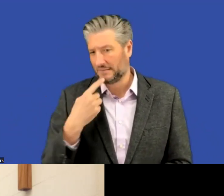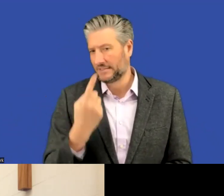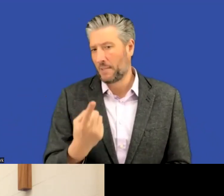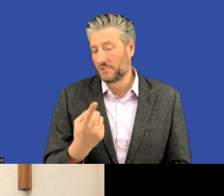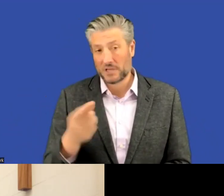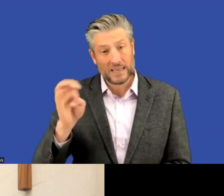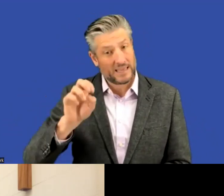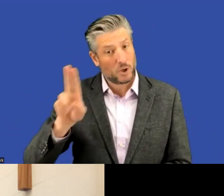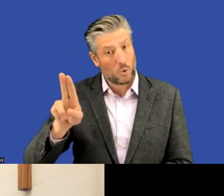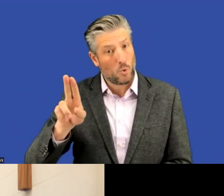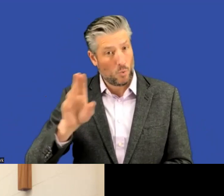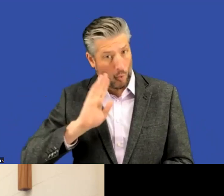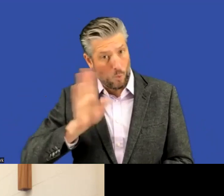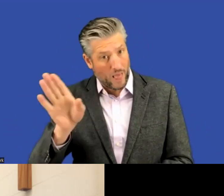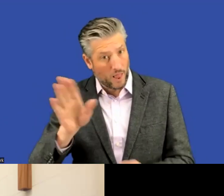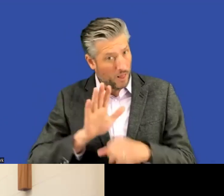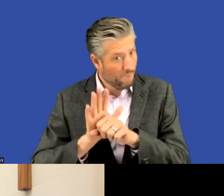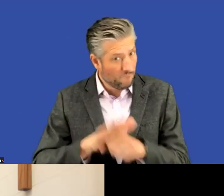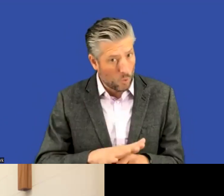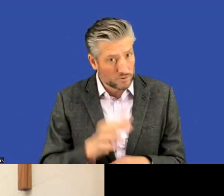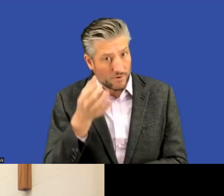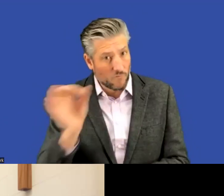the current status or how?